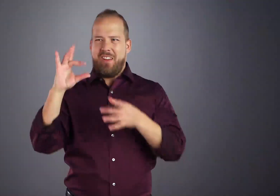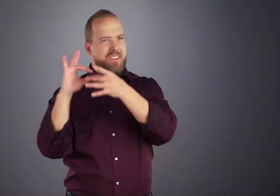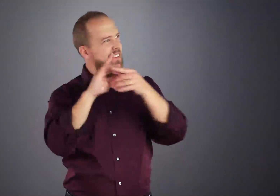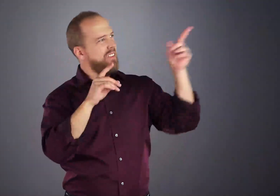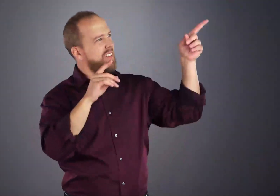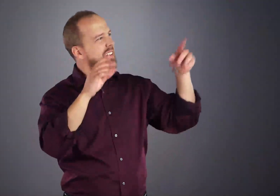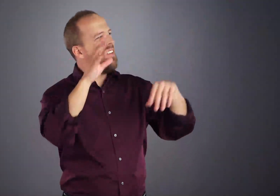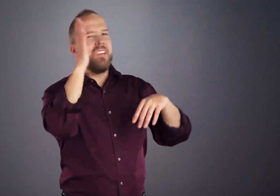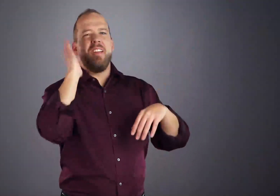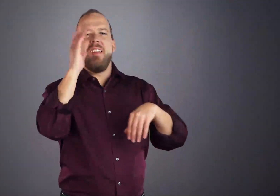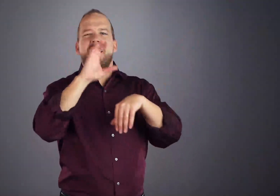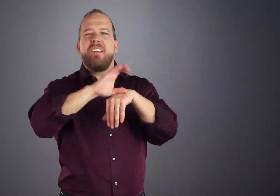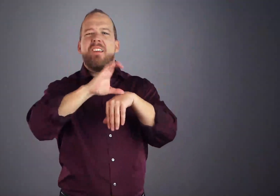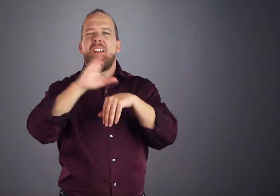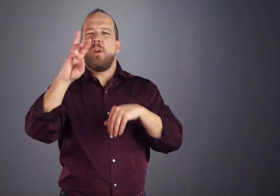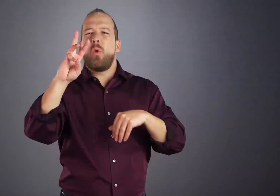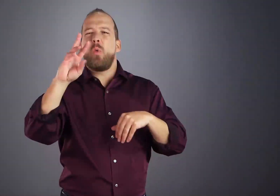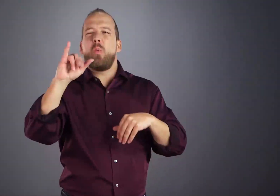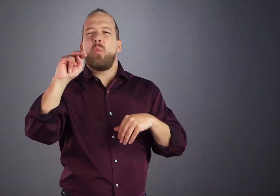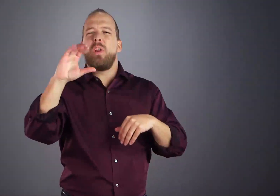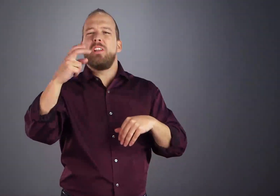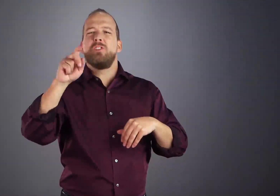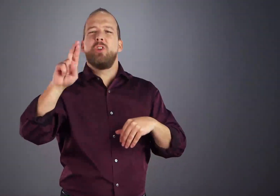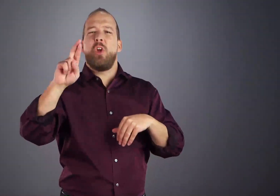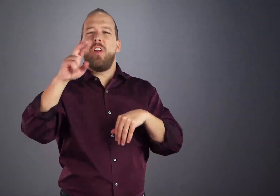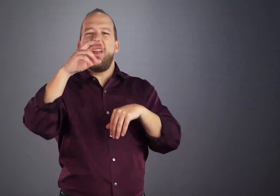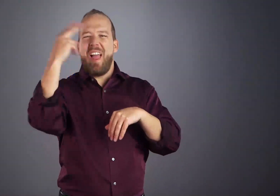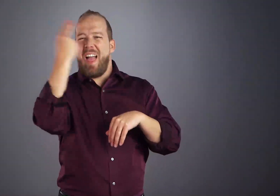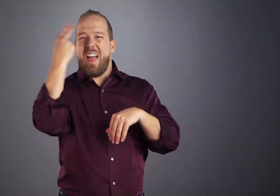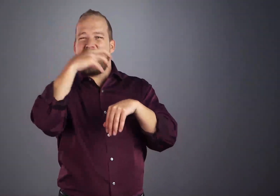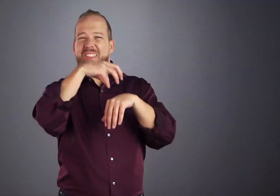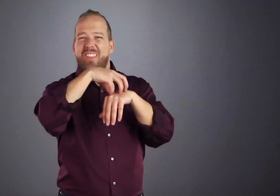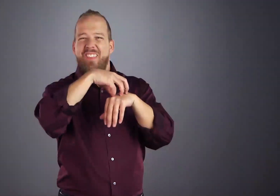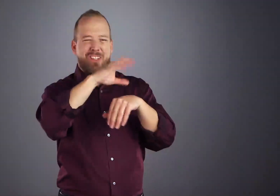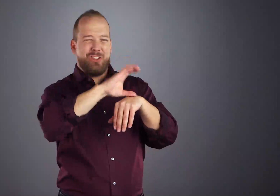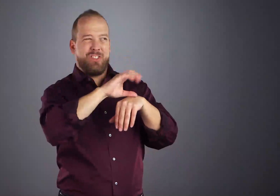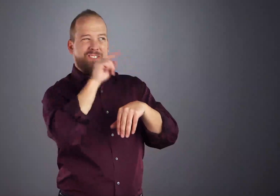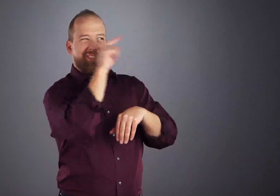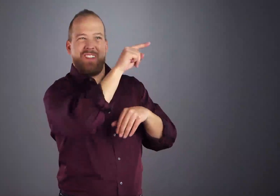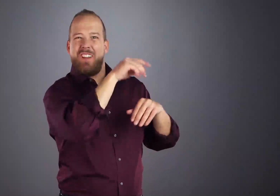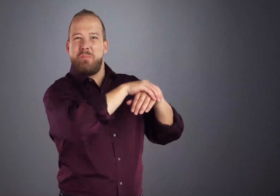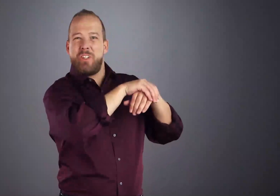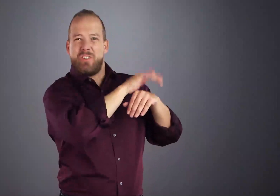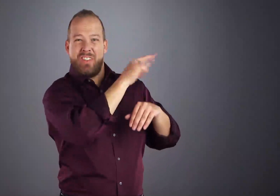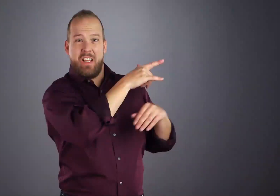The real significance of my experience in the Cathedral burst upon me.